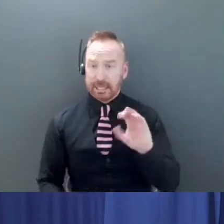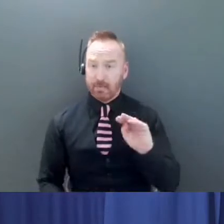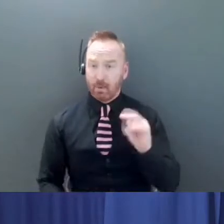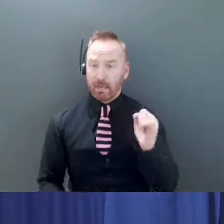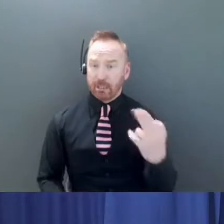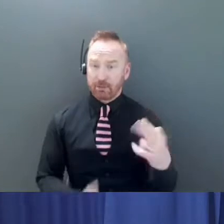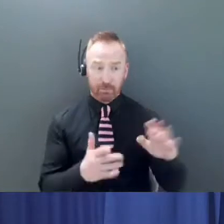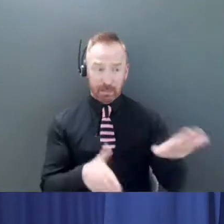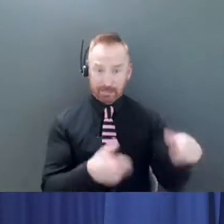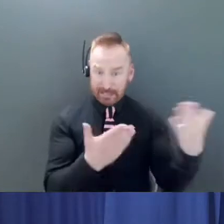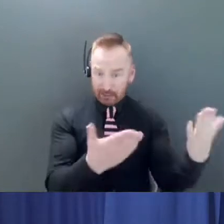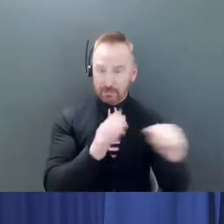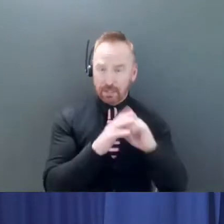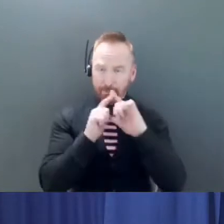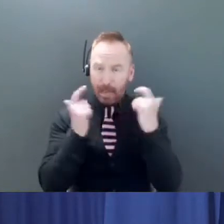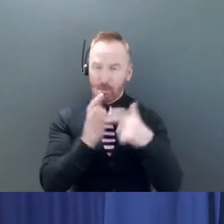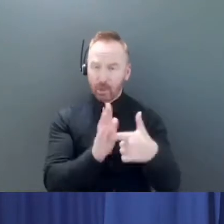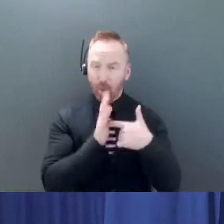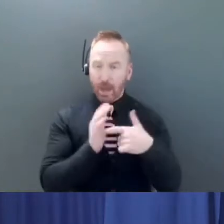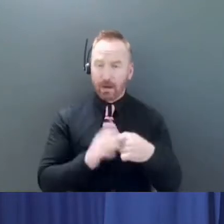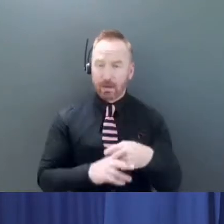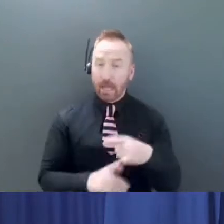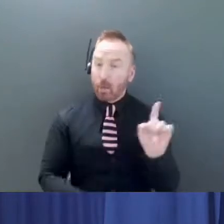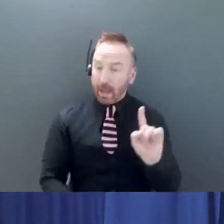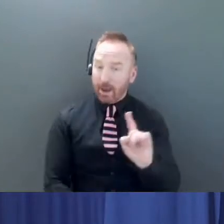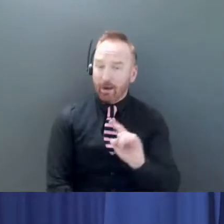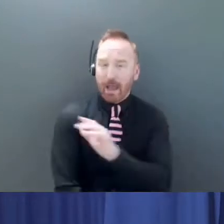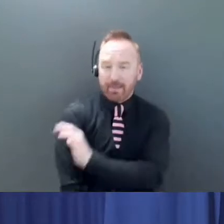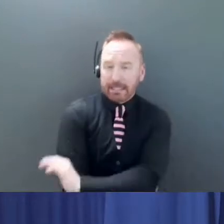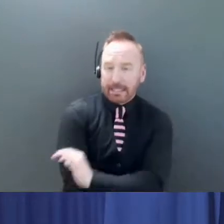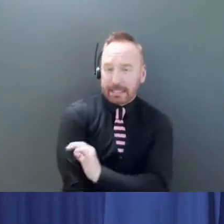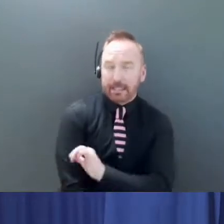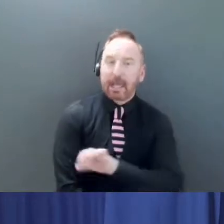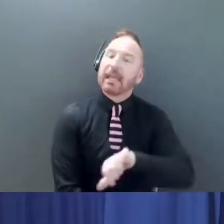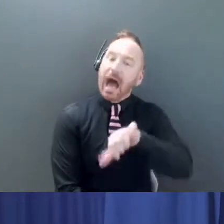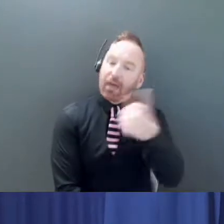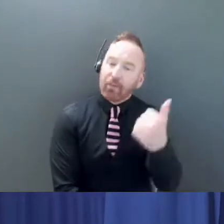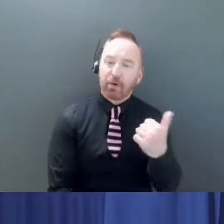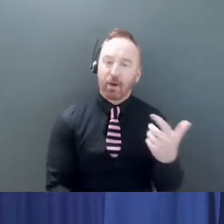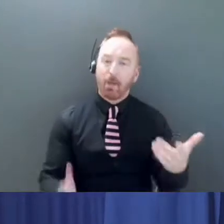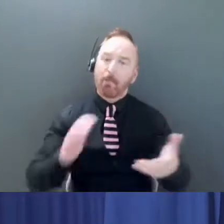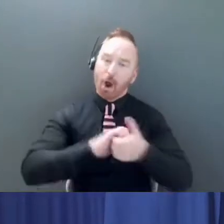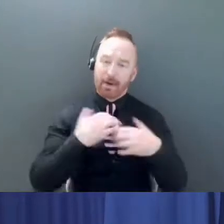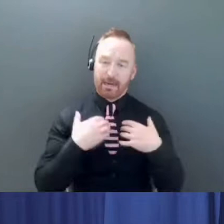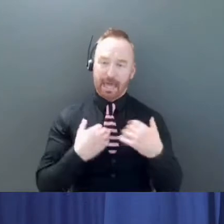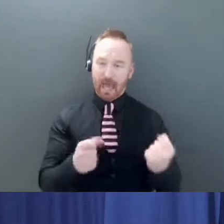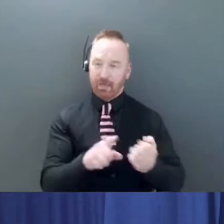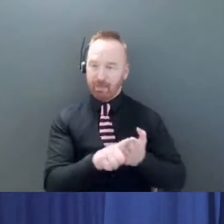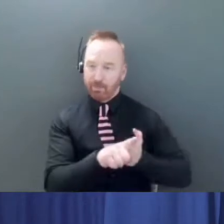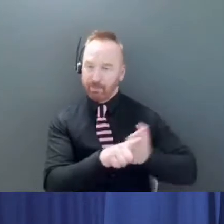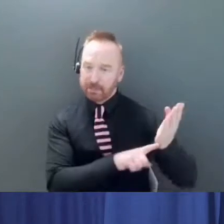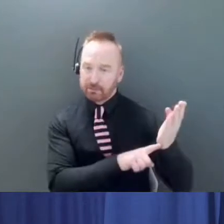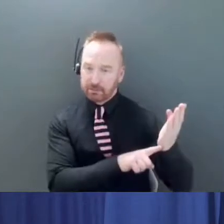clinics and allied health professional circumstances such as Minister MacLean referred to.